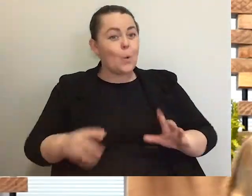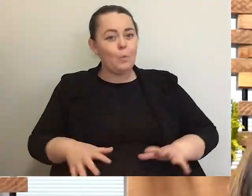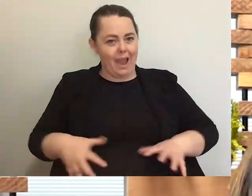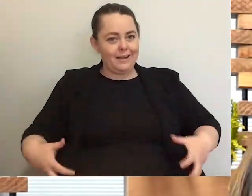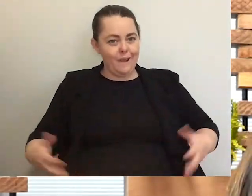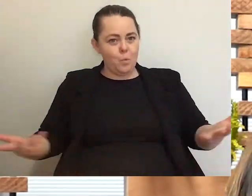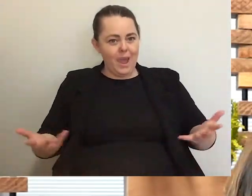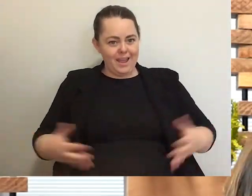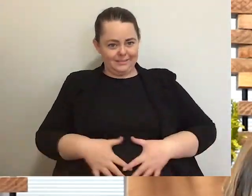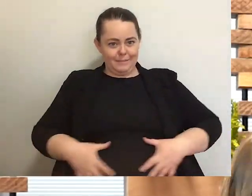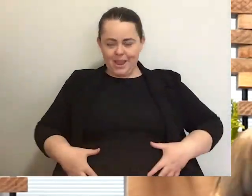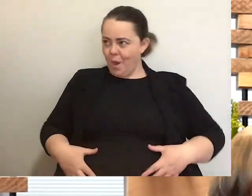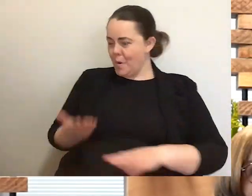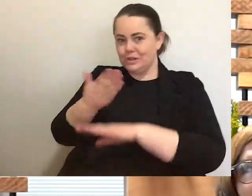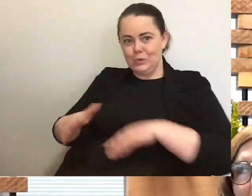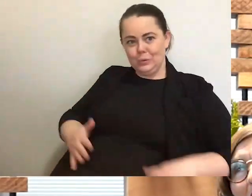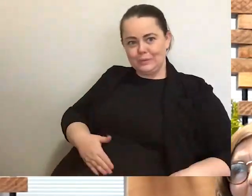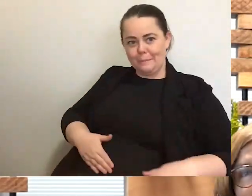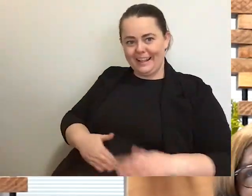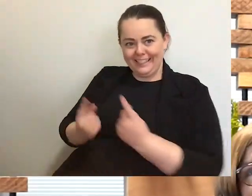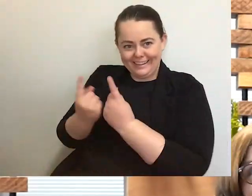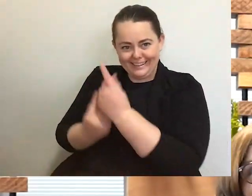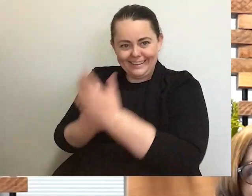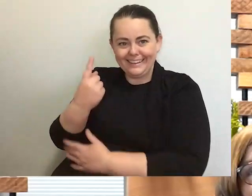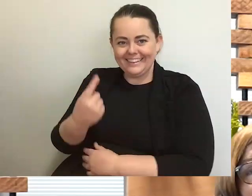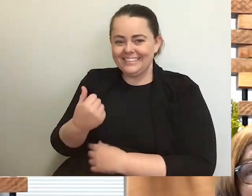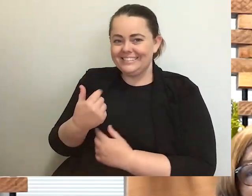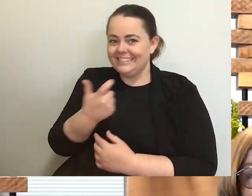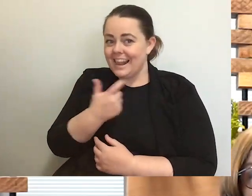A new abdominal feature. So the only thing I can say about this is that you have to treat this